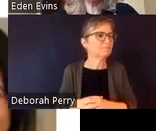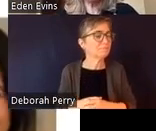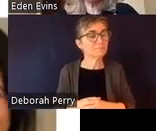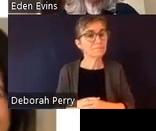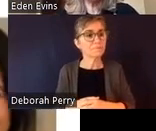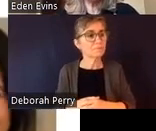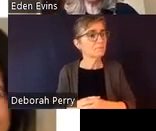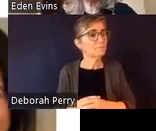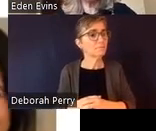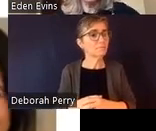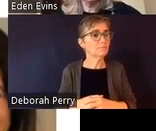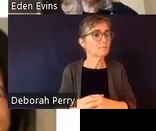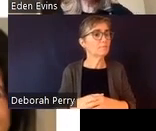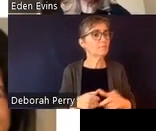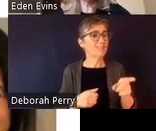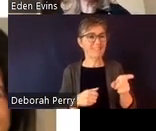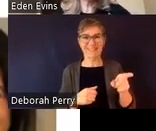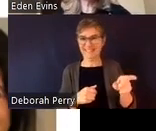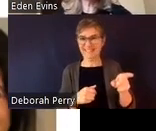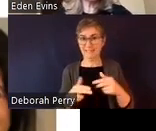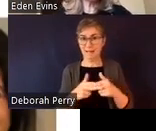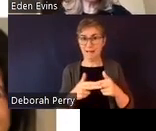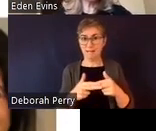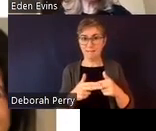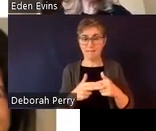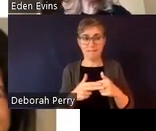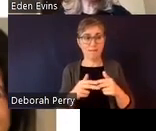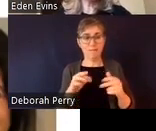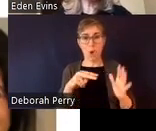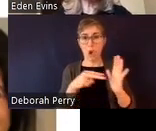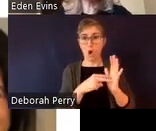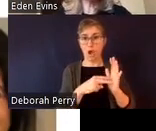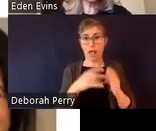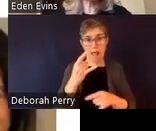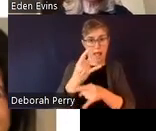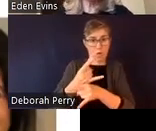if my pointer shows up - but if you look at alcohol all the way to the daily side,